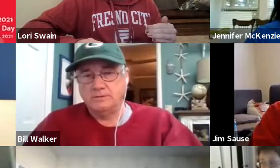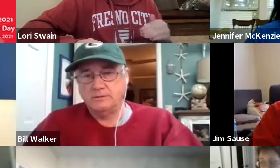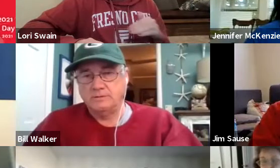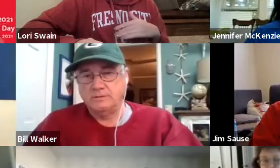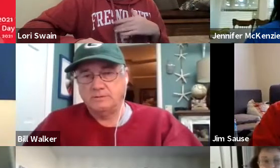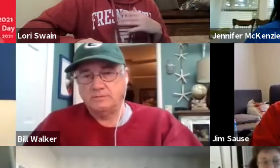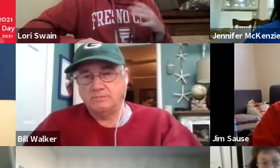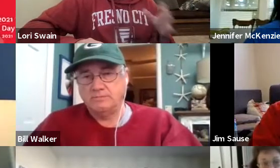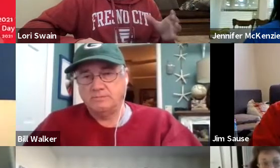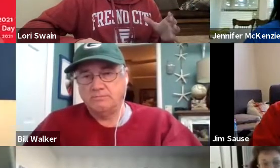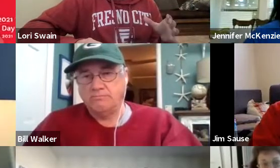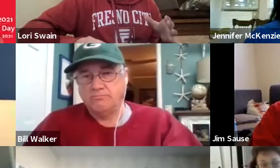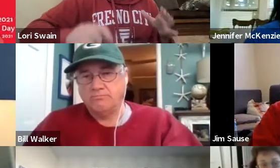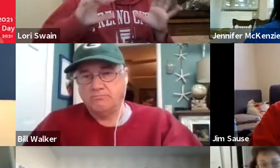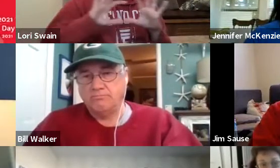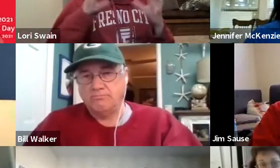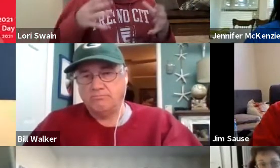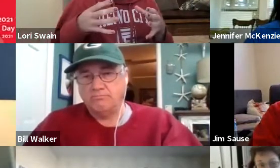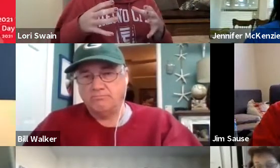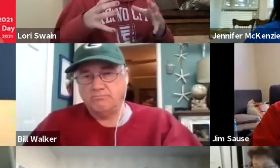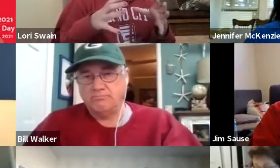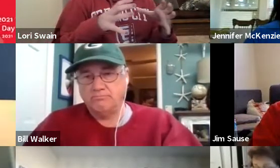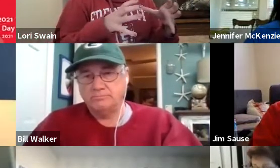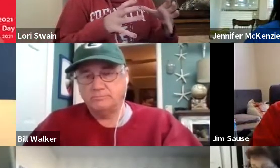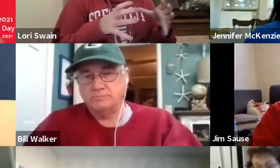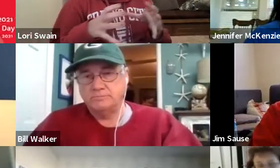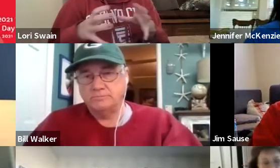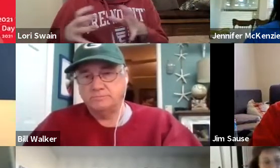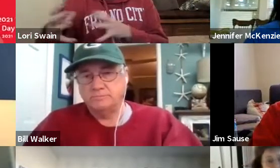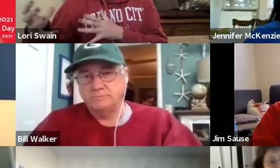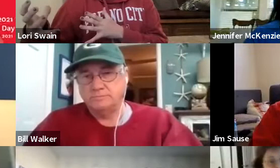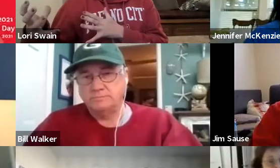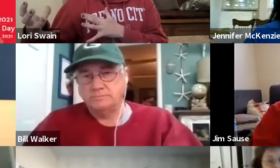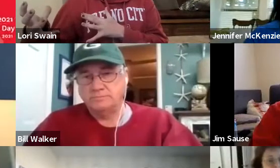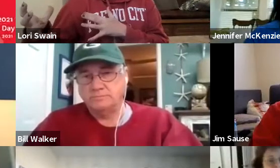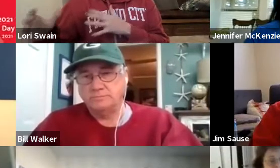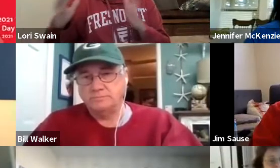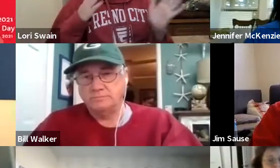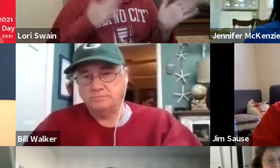cleared. And so we kind of take them for the year. And they're kind of like our students only kind of follow up with them to make sure